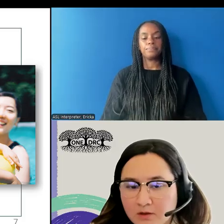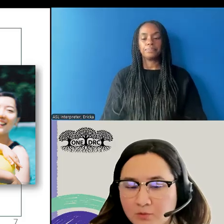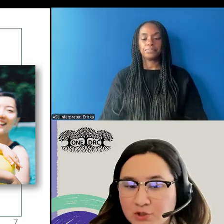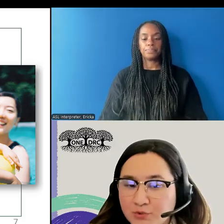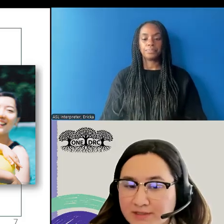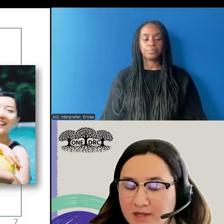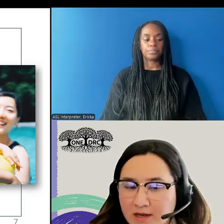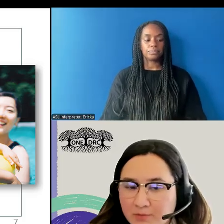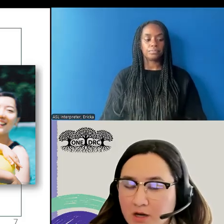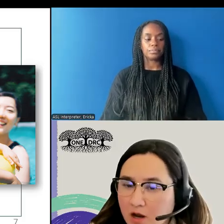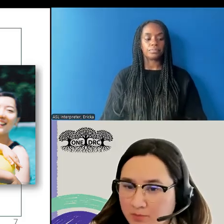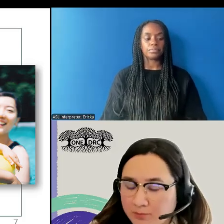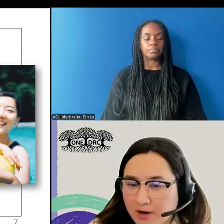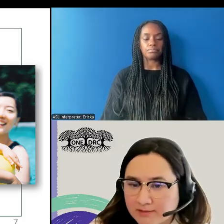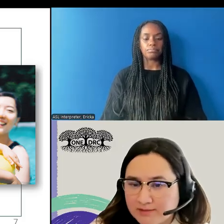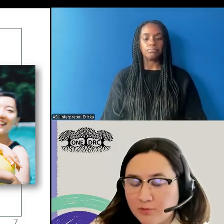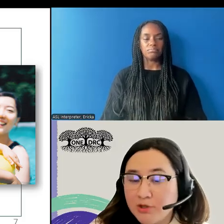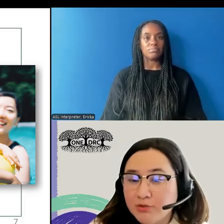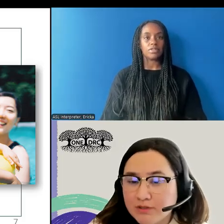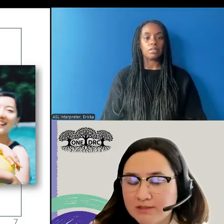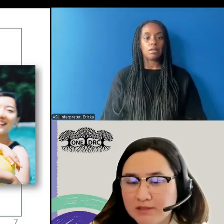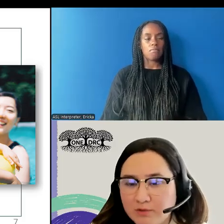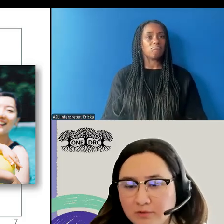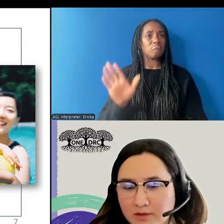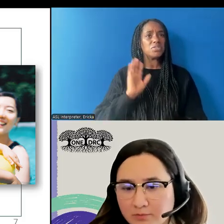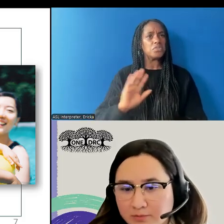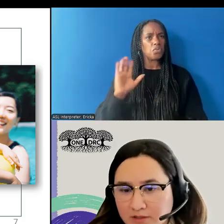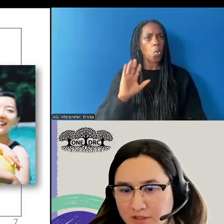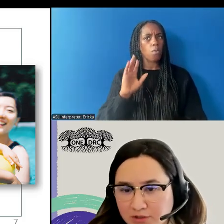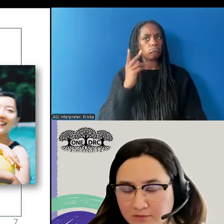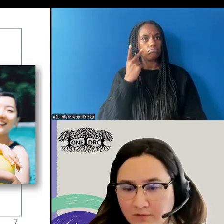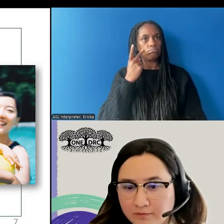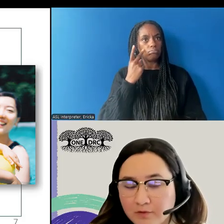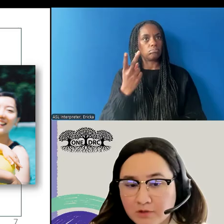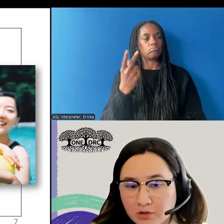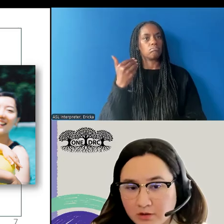Which was, a common practice that we used to see before the implementation of the law.